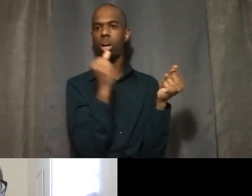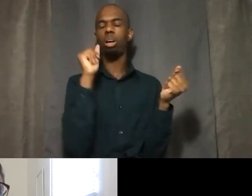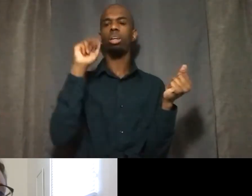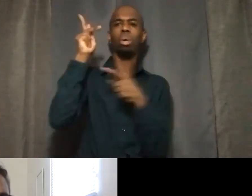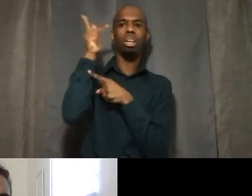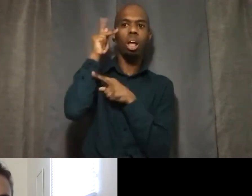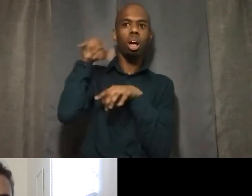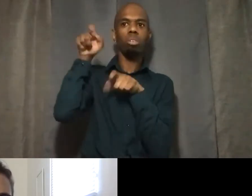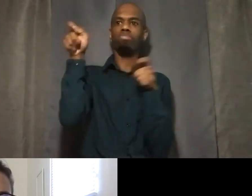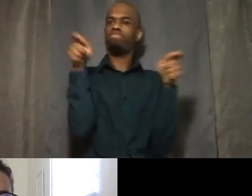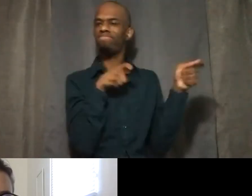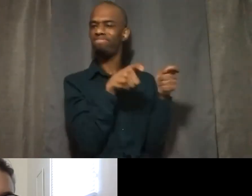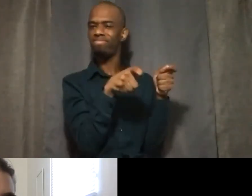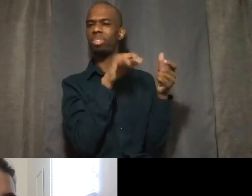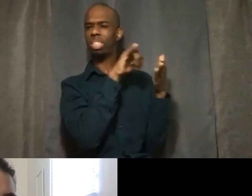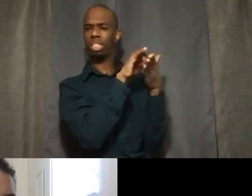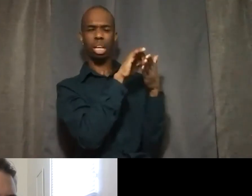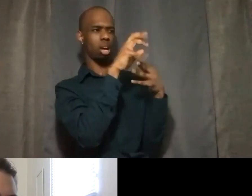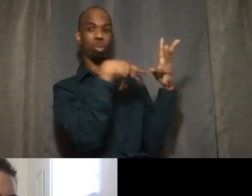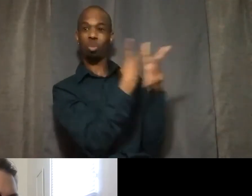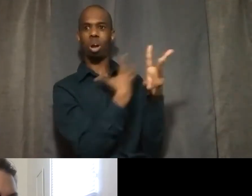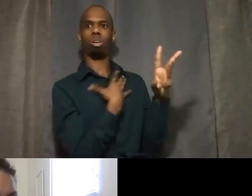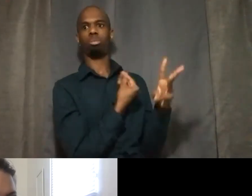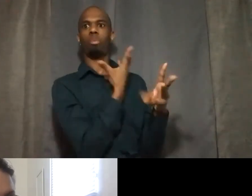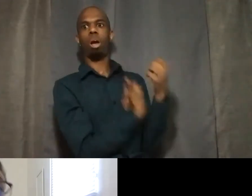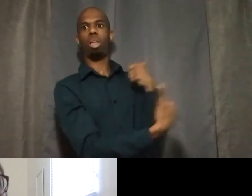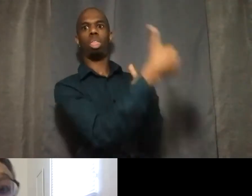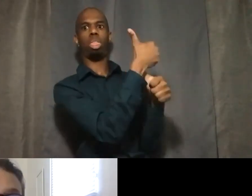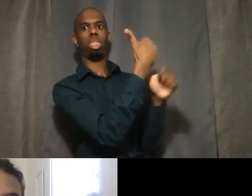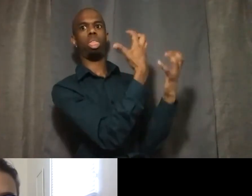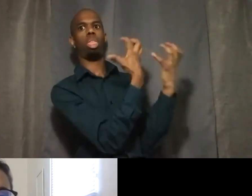constrain themselves and to like burn themselves out